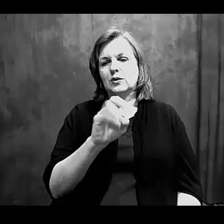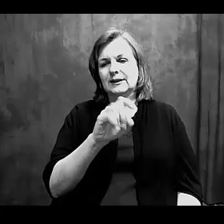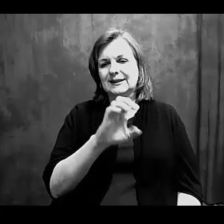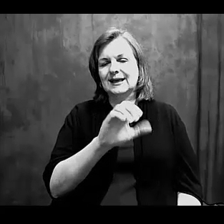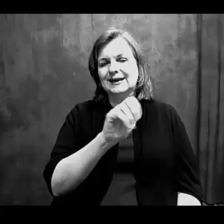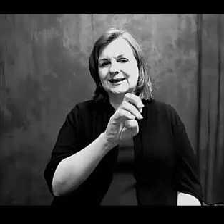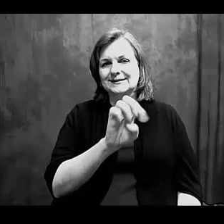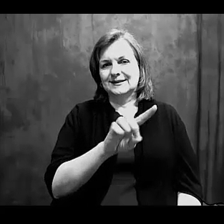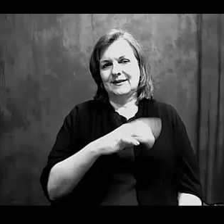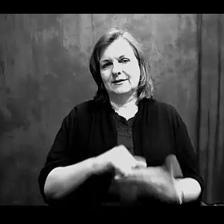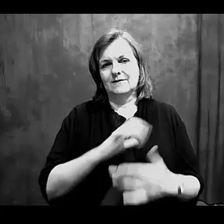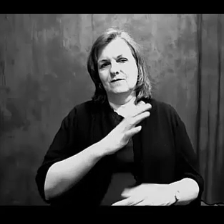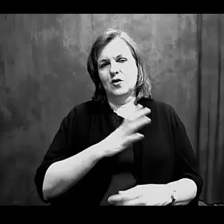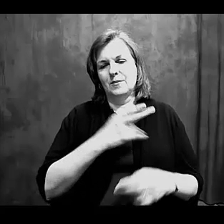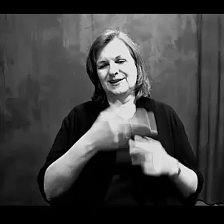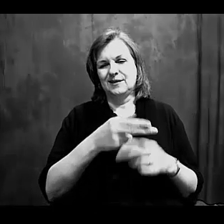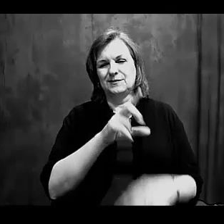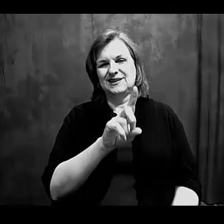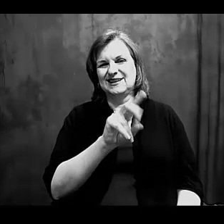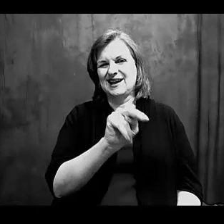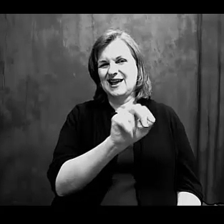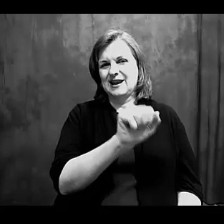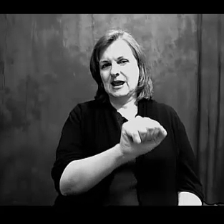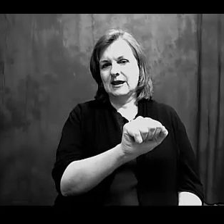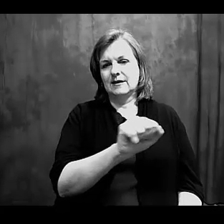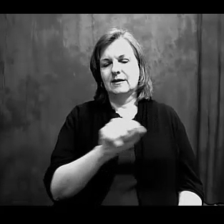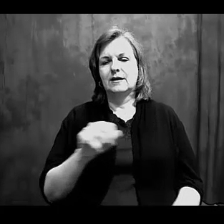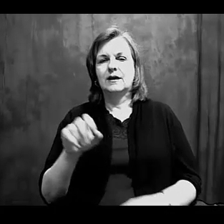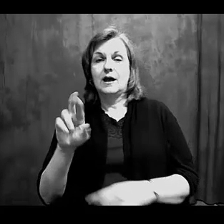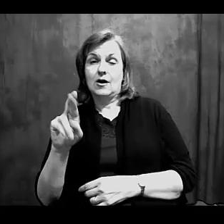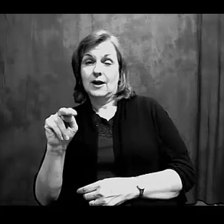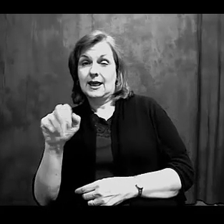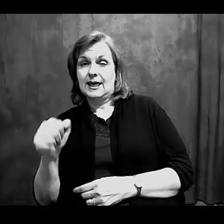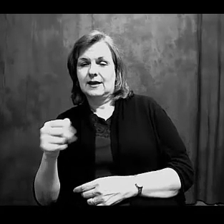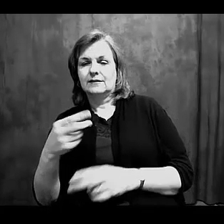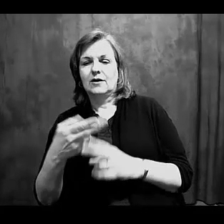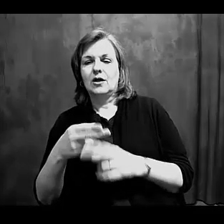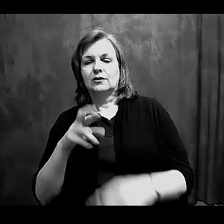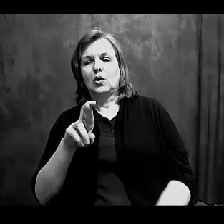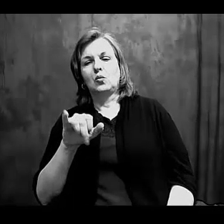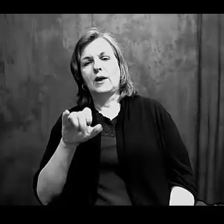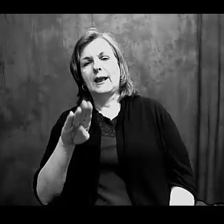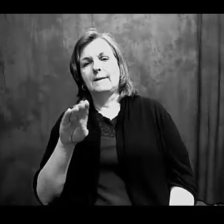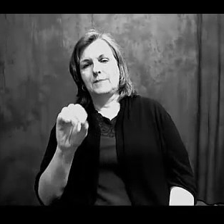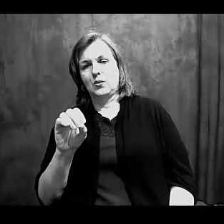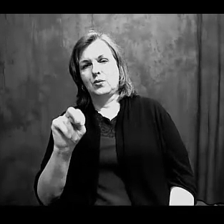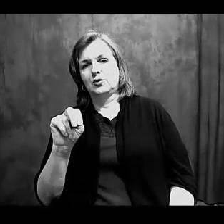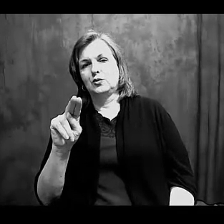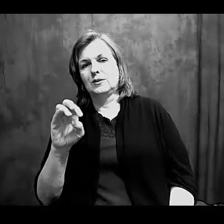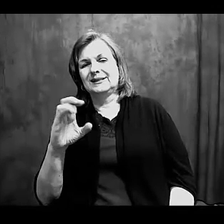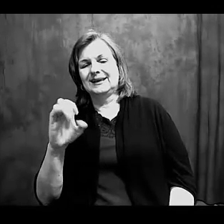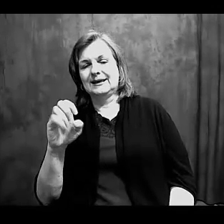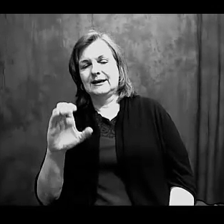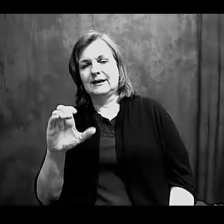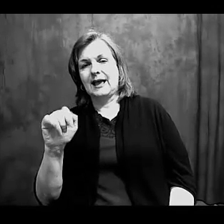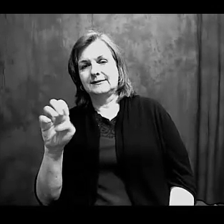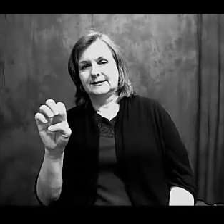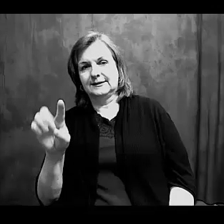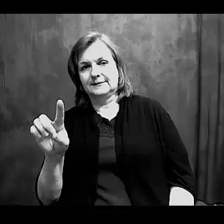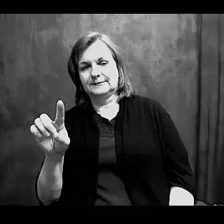as its formal name -- or ribonucleic acid for RNA and when we put these